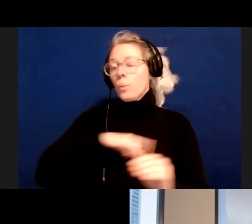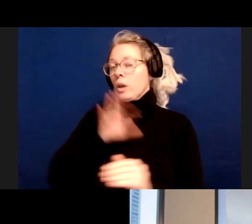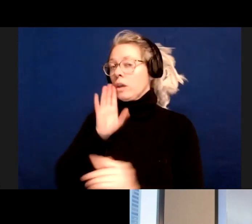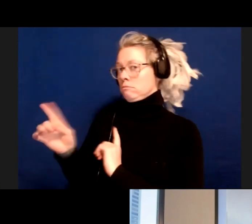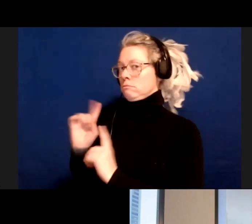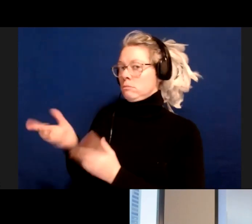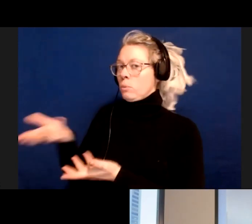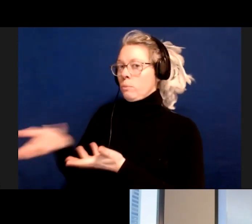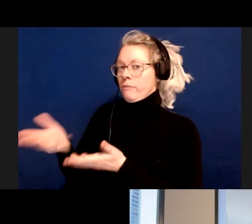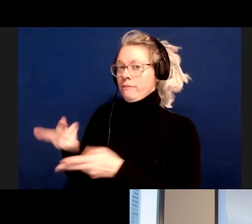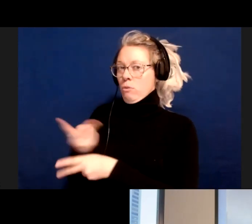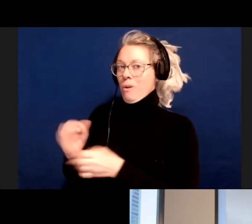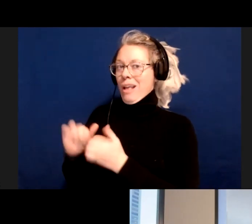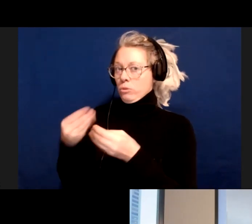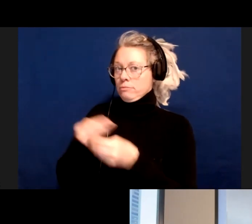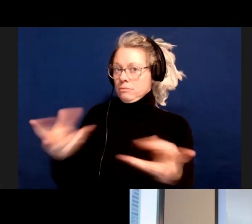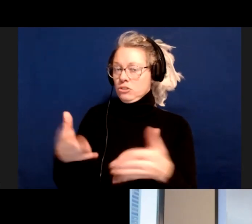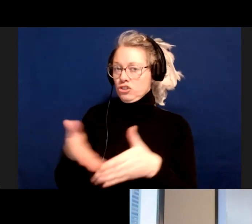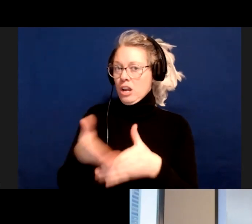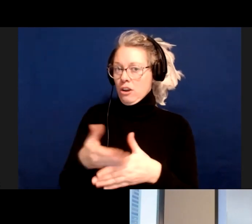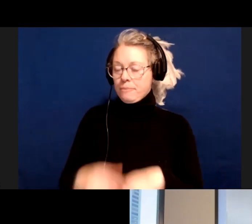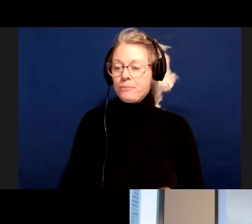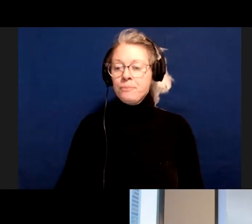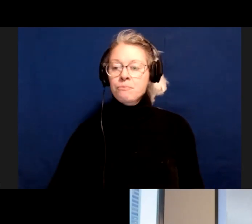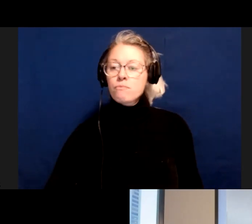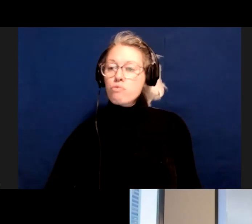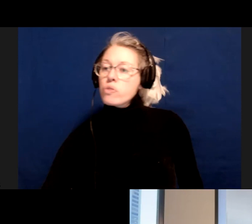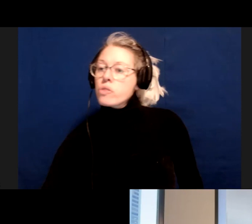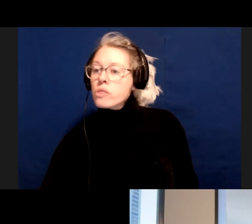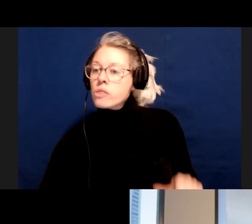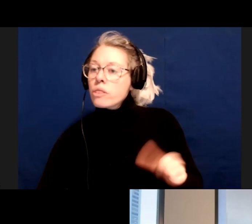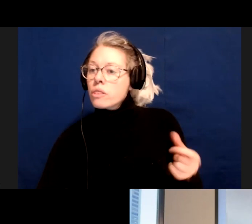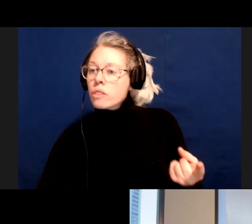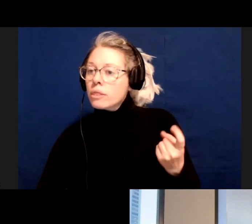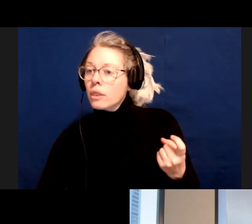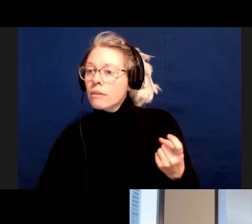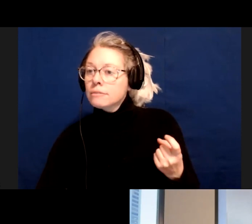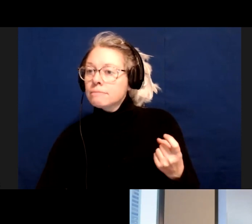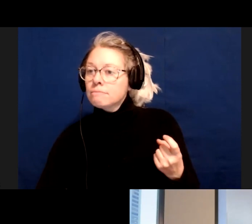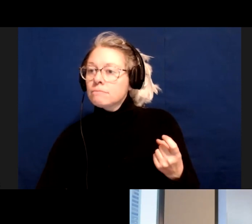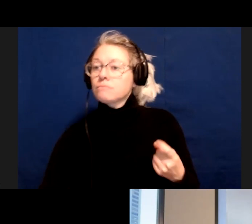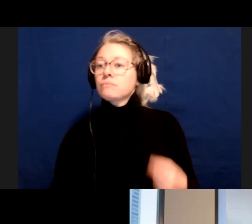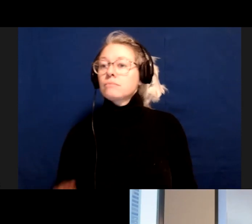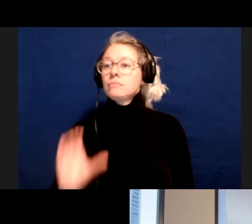The second question that Lexi has was the involvement of Calgary Arts Development in